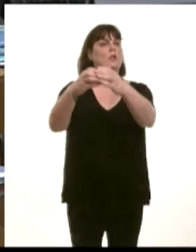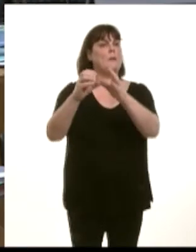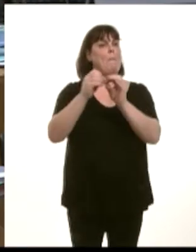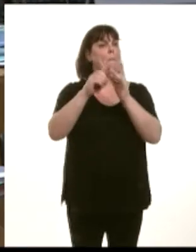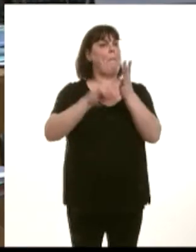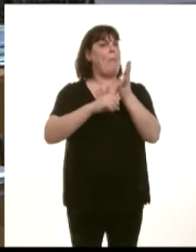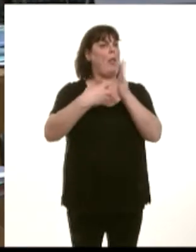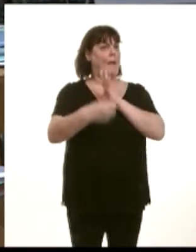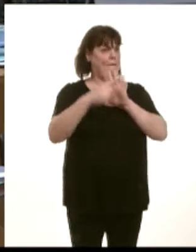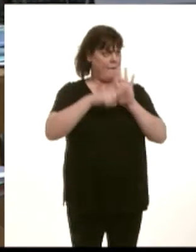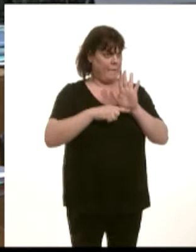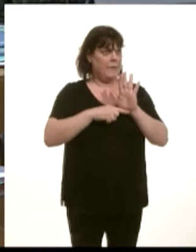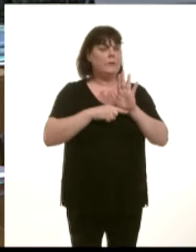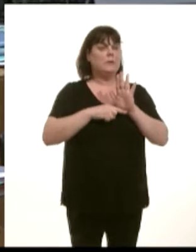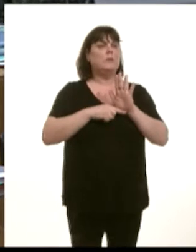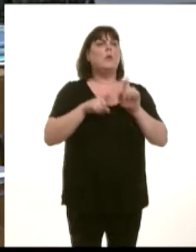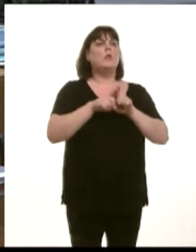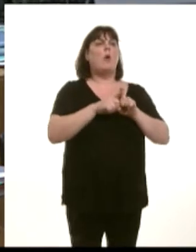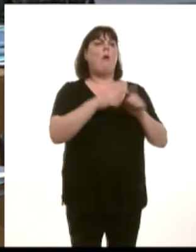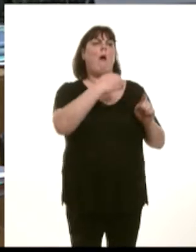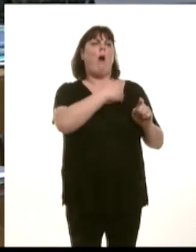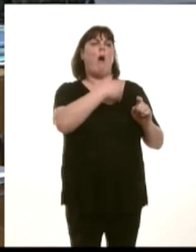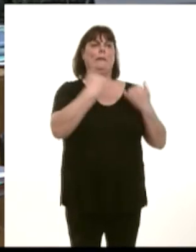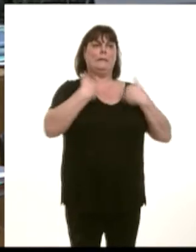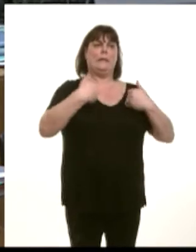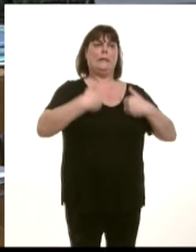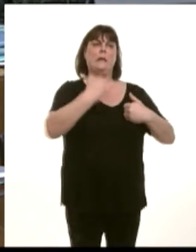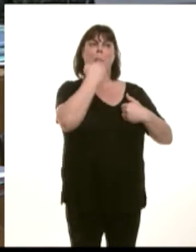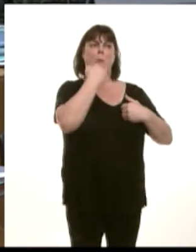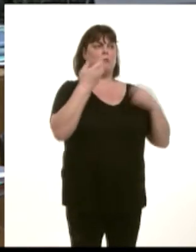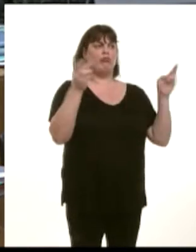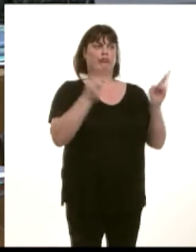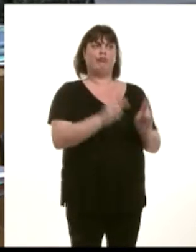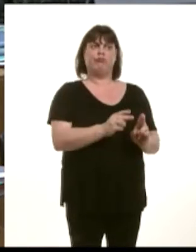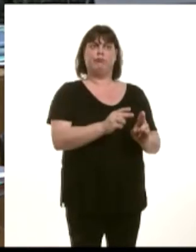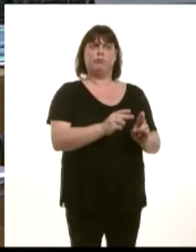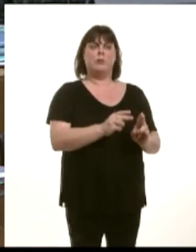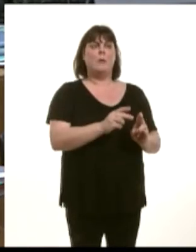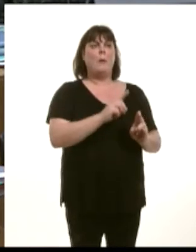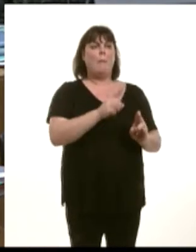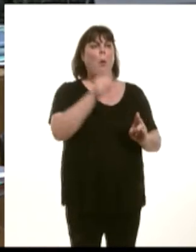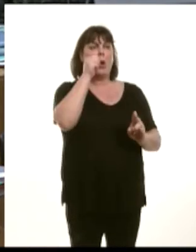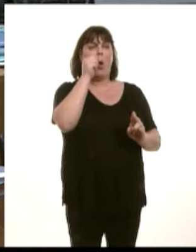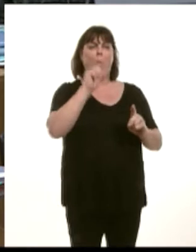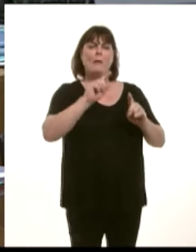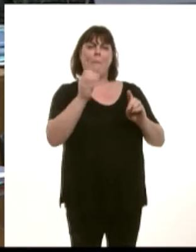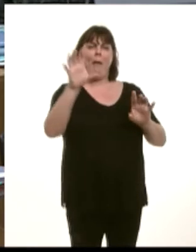Secondly, the rate of heart disease in Wales has dropped significantly over the past 10 years, but there is nevertheless a discrepancy between different parts of Wales, to do with